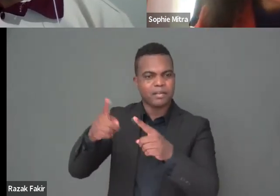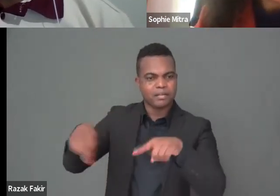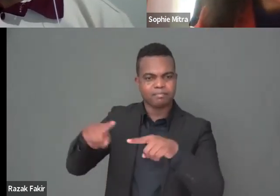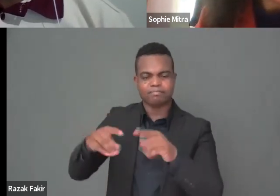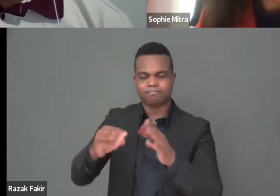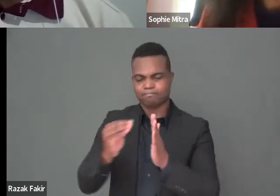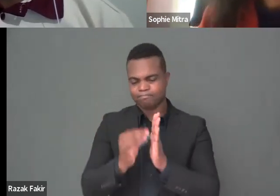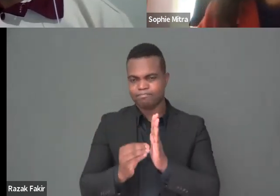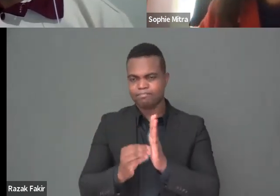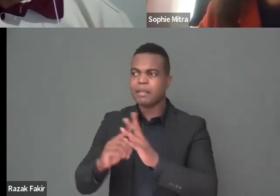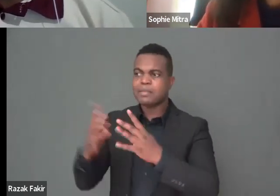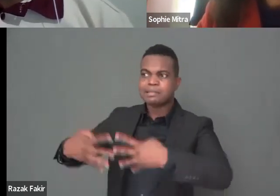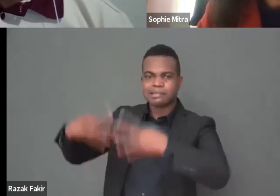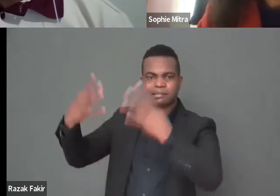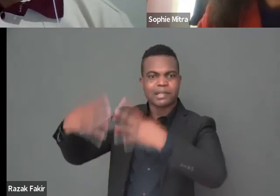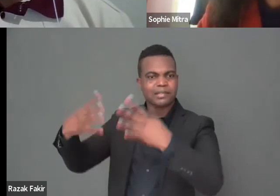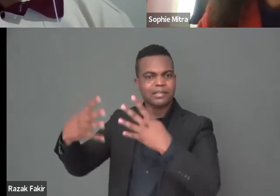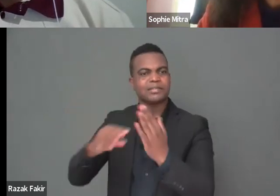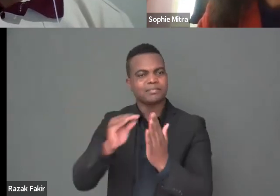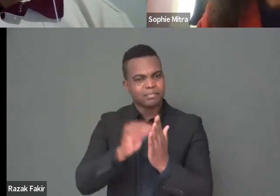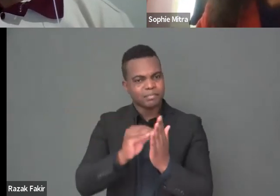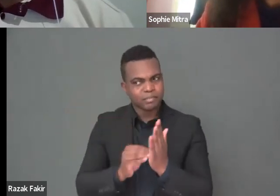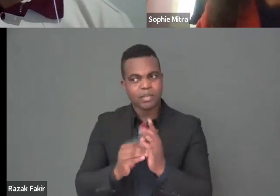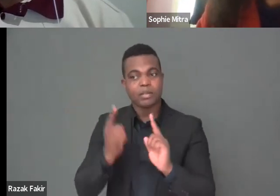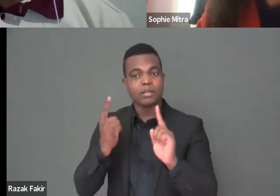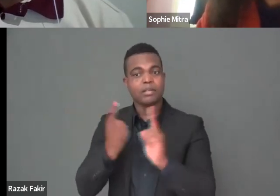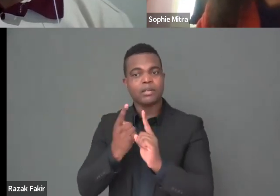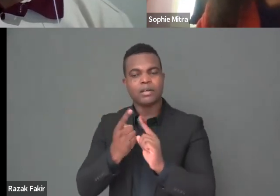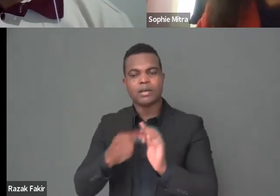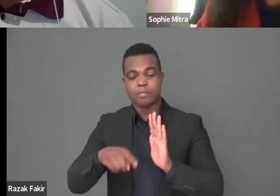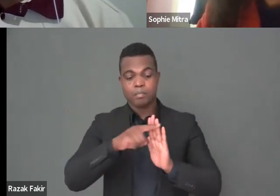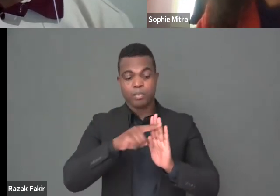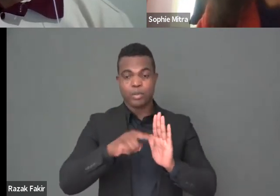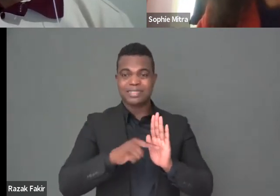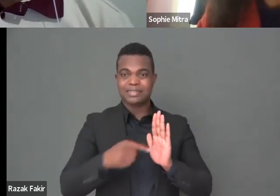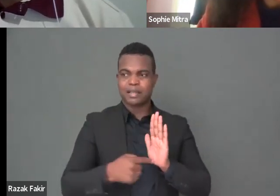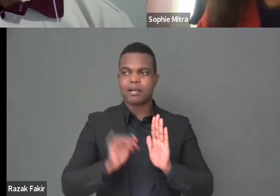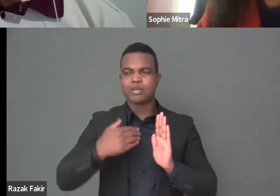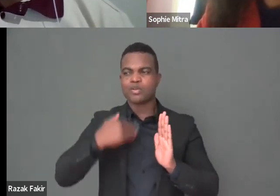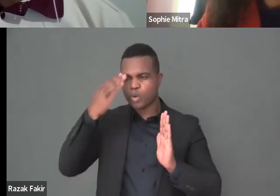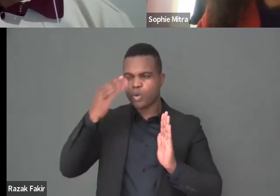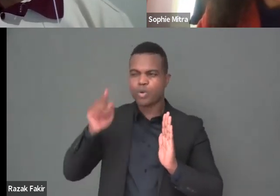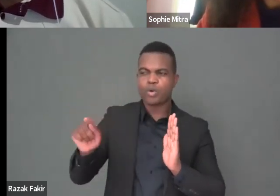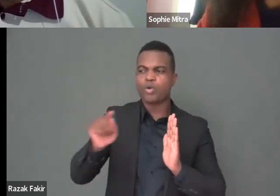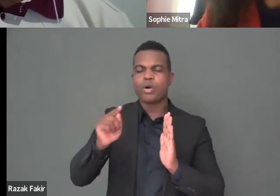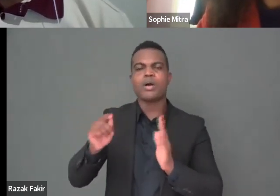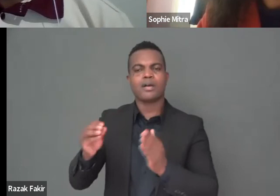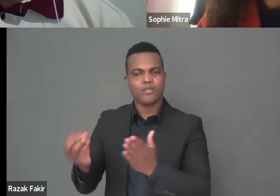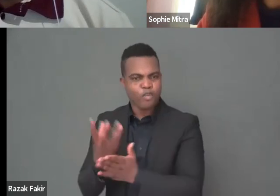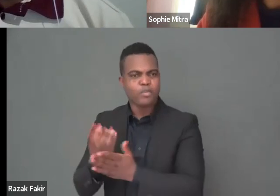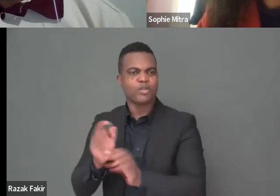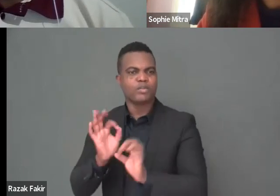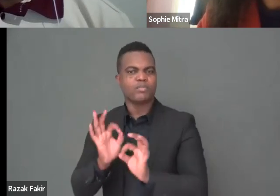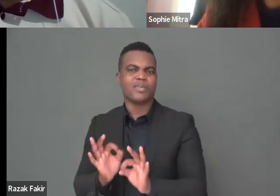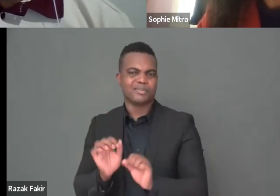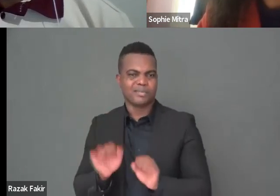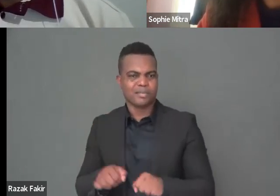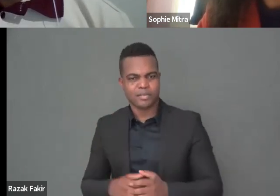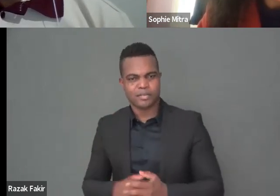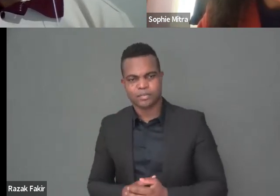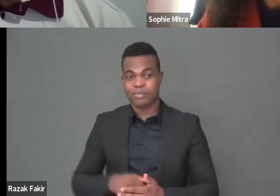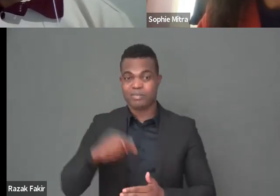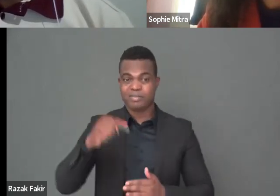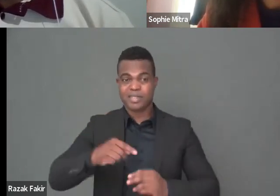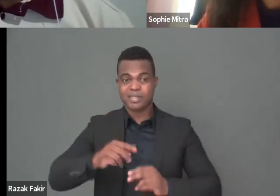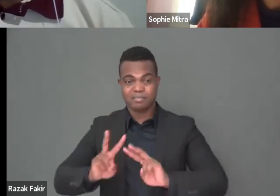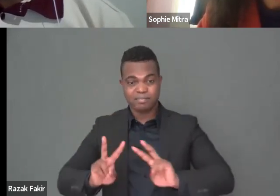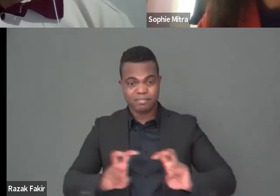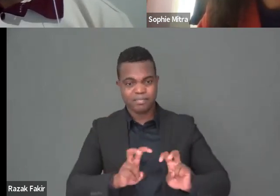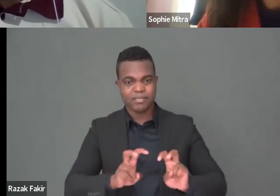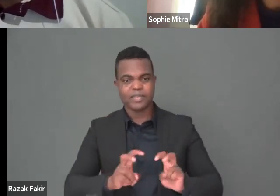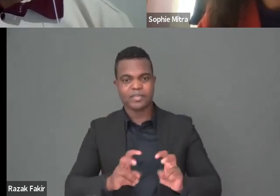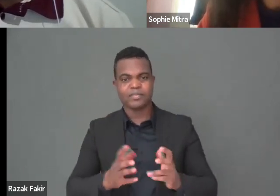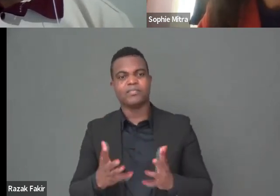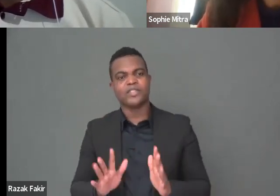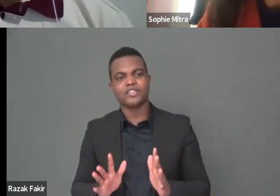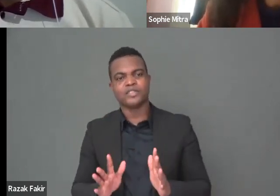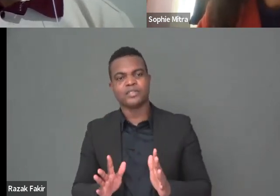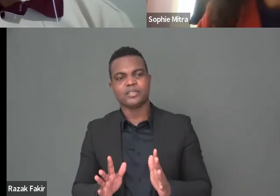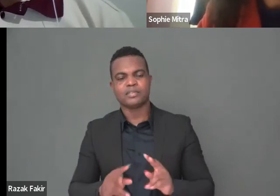Sophie Mitra: So what do these standards of compatibility refer to we use the recommendations of the United Nations principles and recommendations for population and housing censuses of 2017.